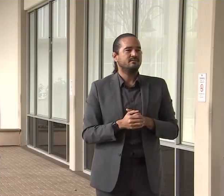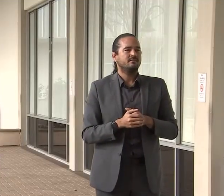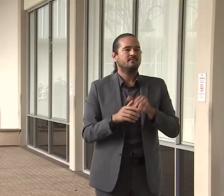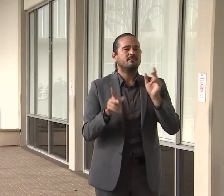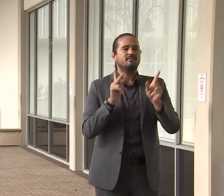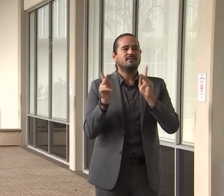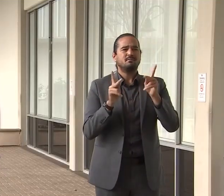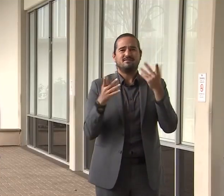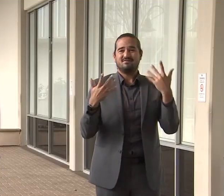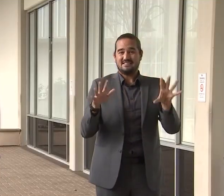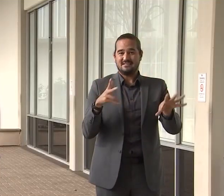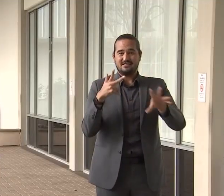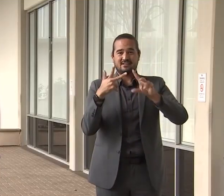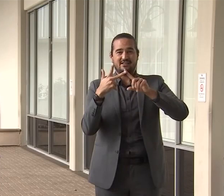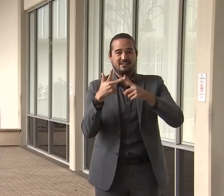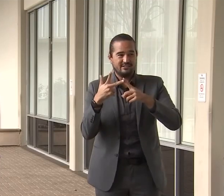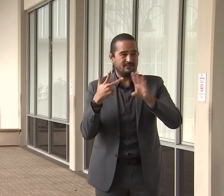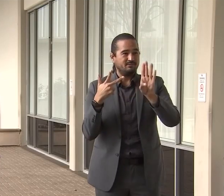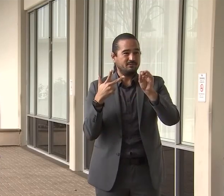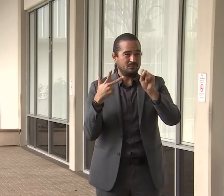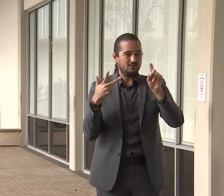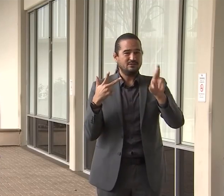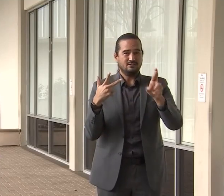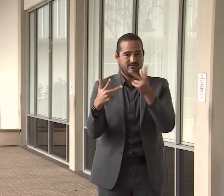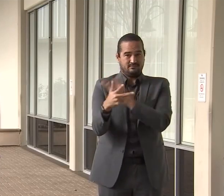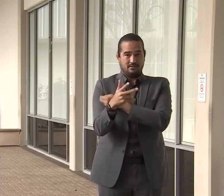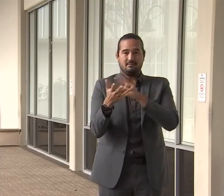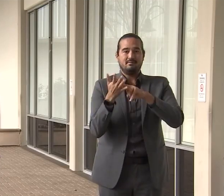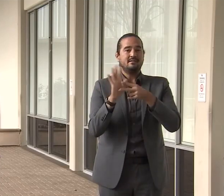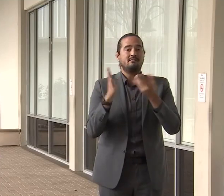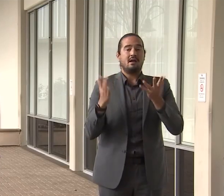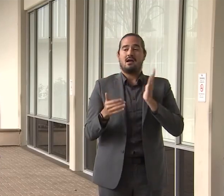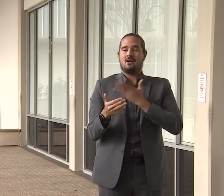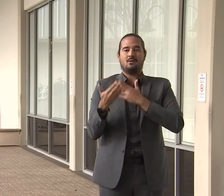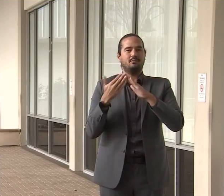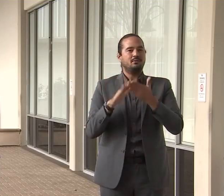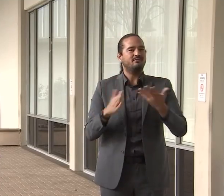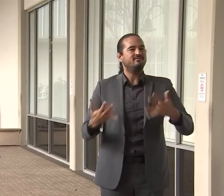have gotten the medication. As a result, the current case count has dropped by about half. So